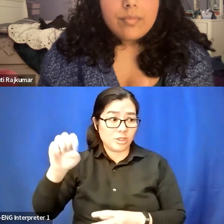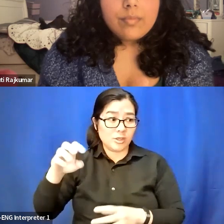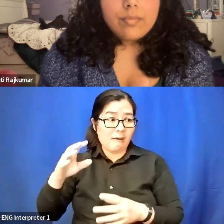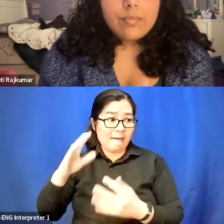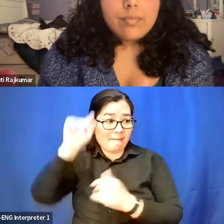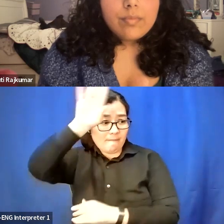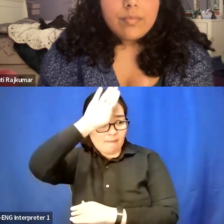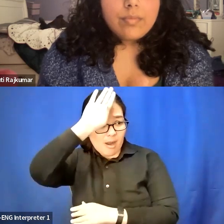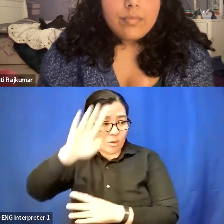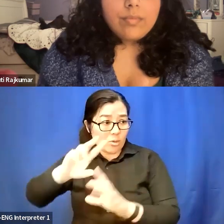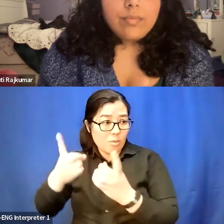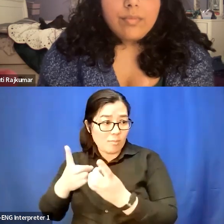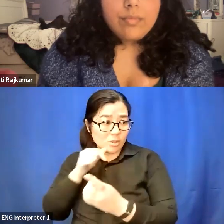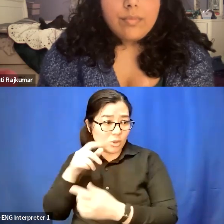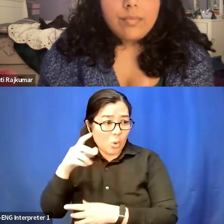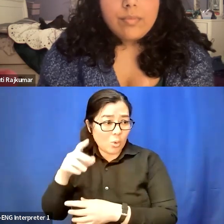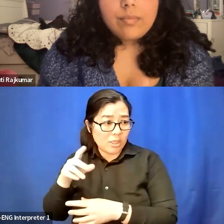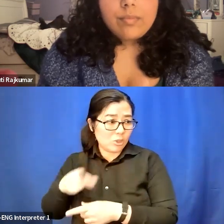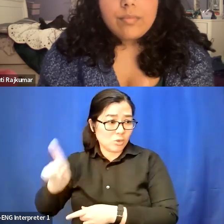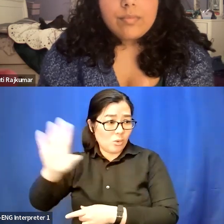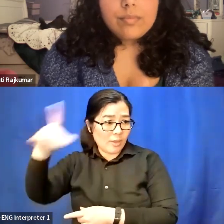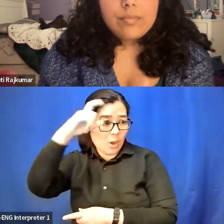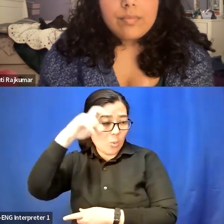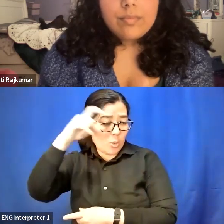Do not insult their wisdom, which is such a terrible response